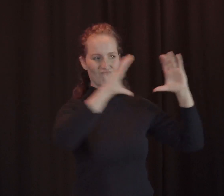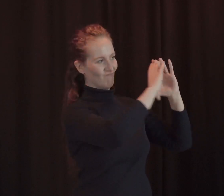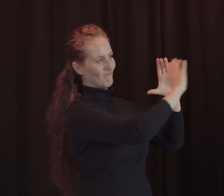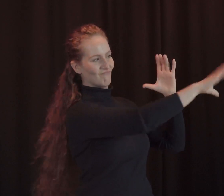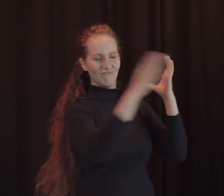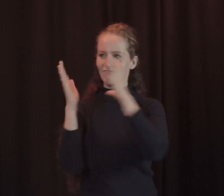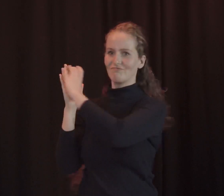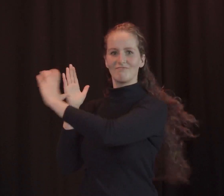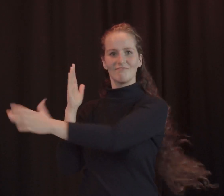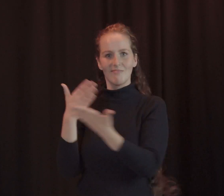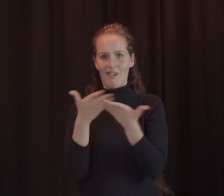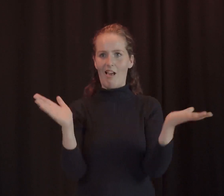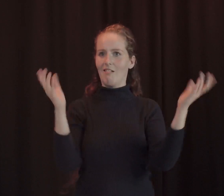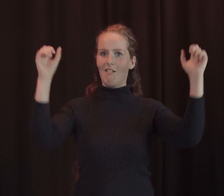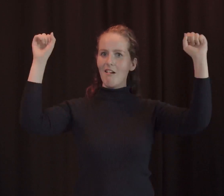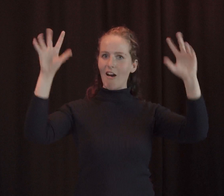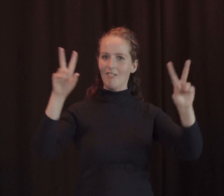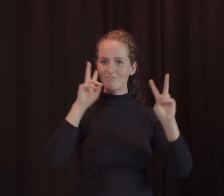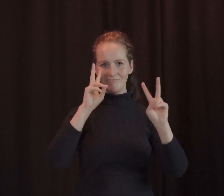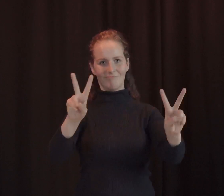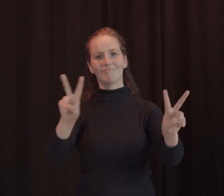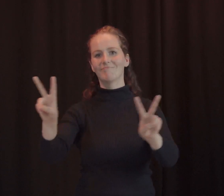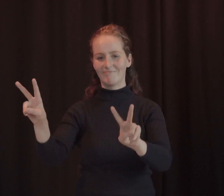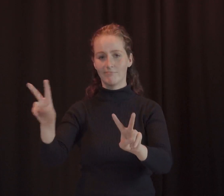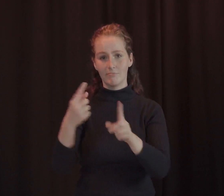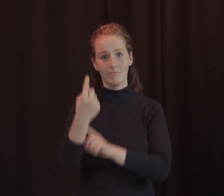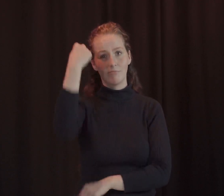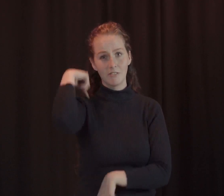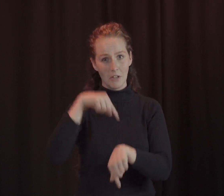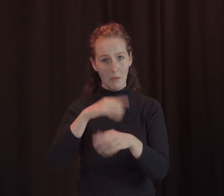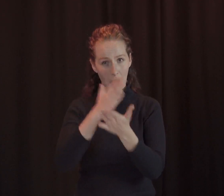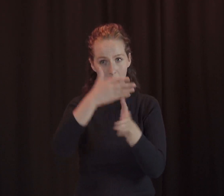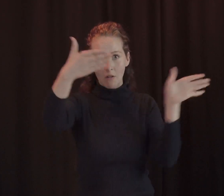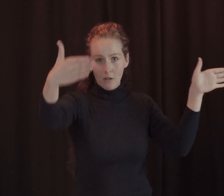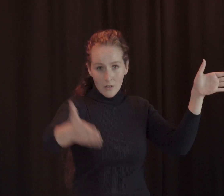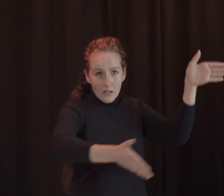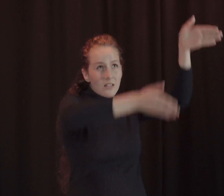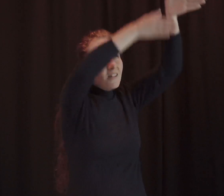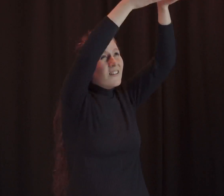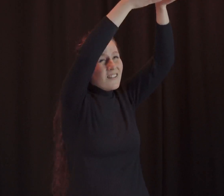is the frieze along the walls at eye level. In antiquity, they were high up